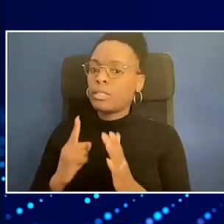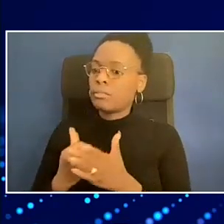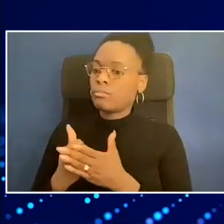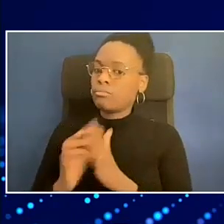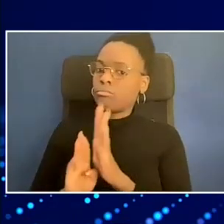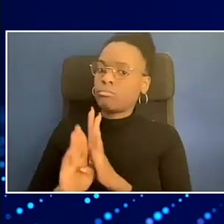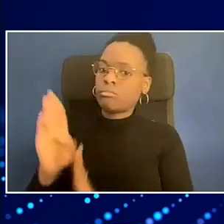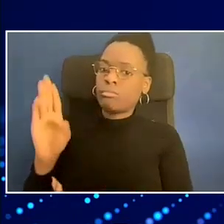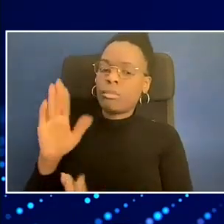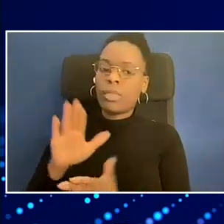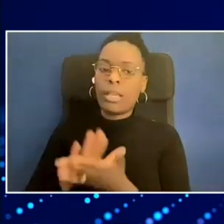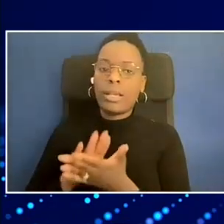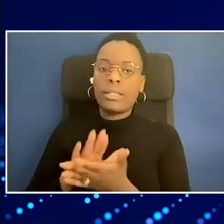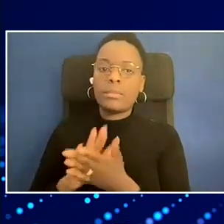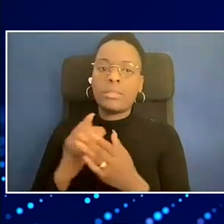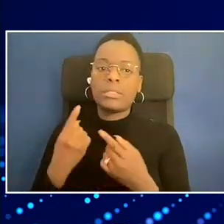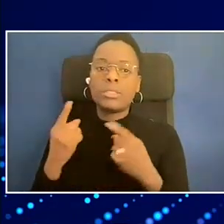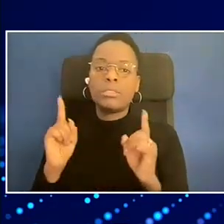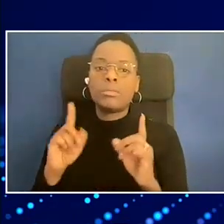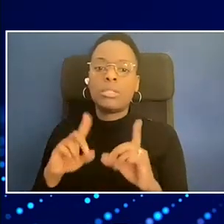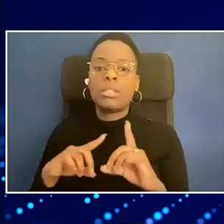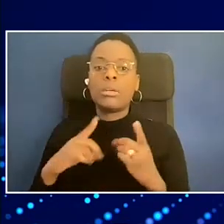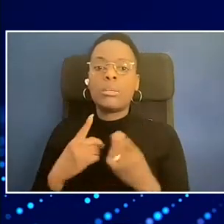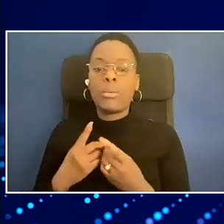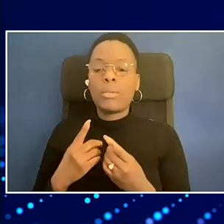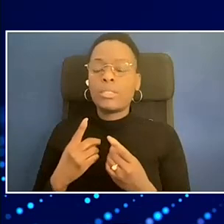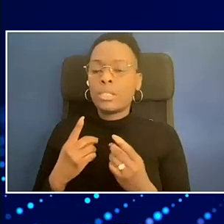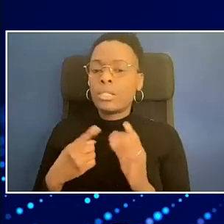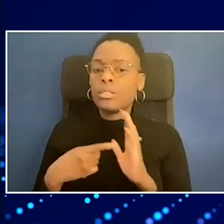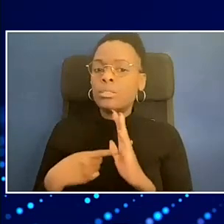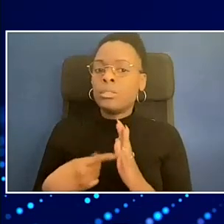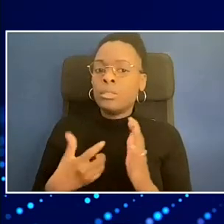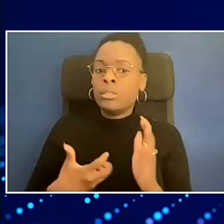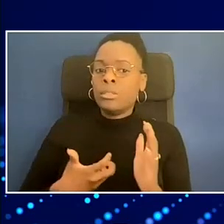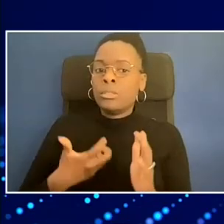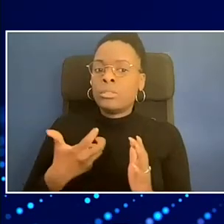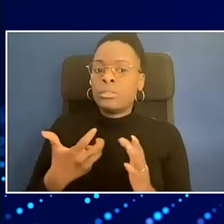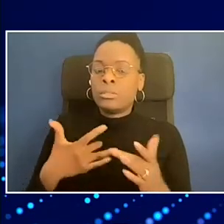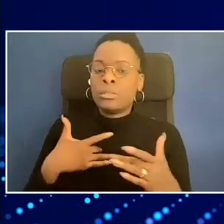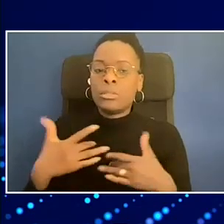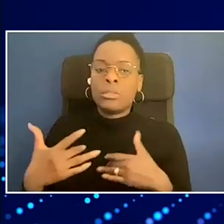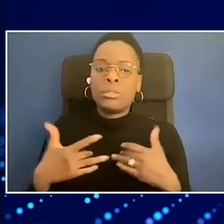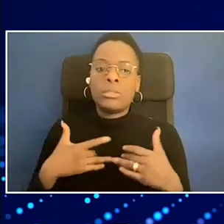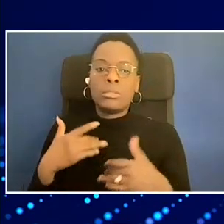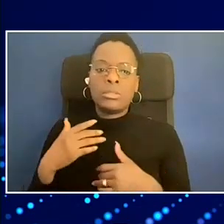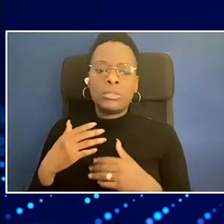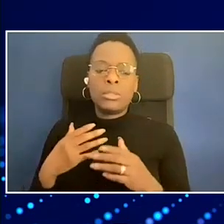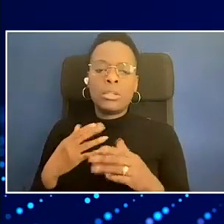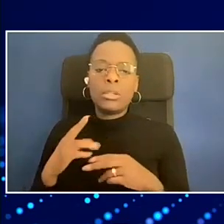concern throughout this process regarding transparency of costs, the ease for students to opt out, and ensuring students